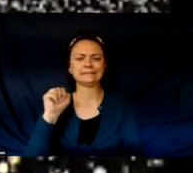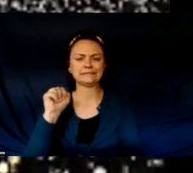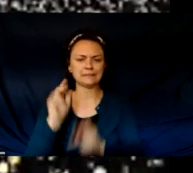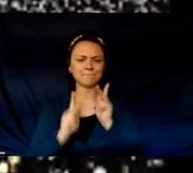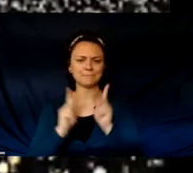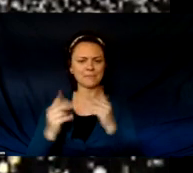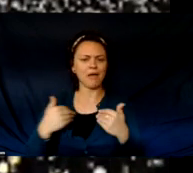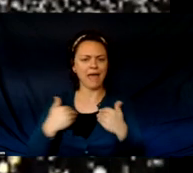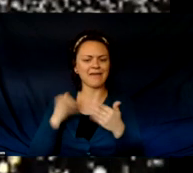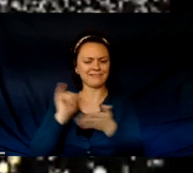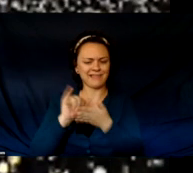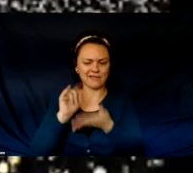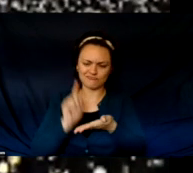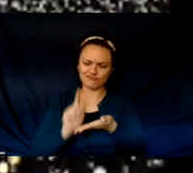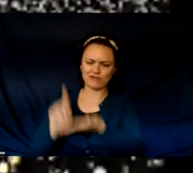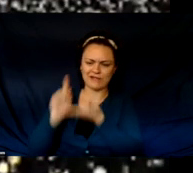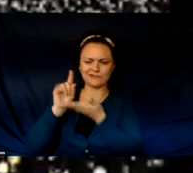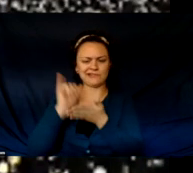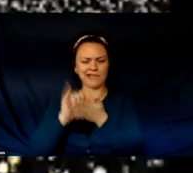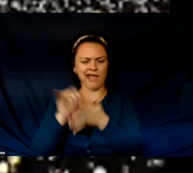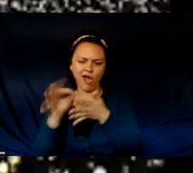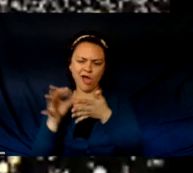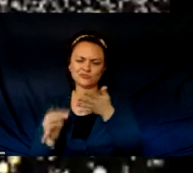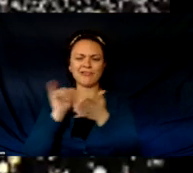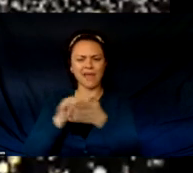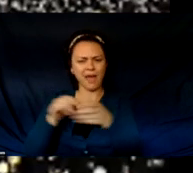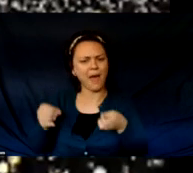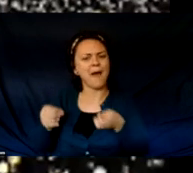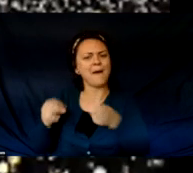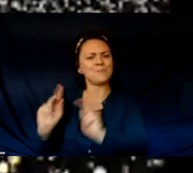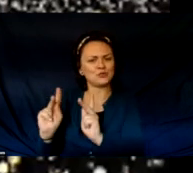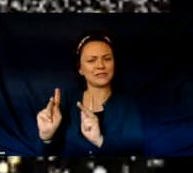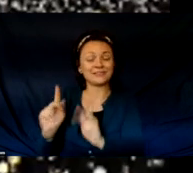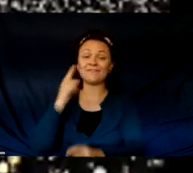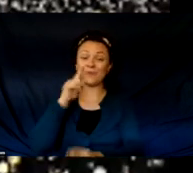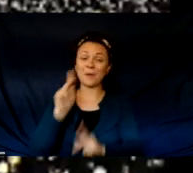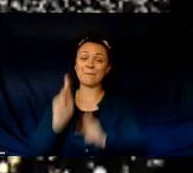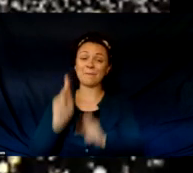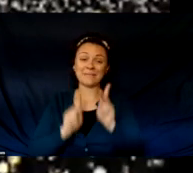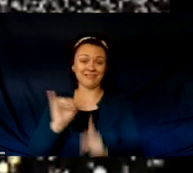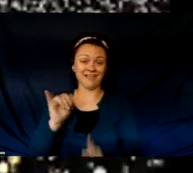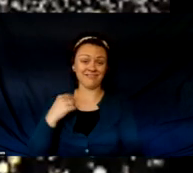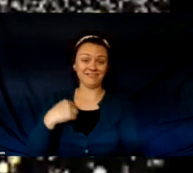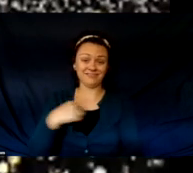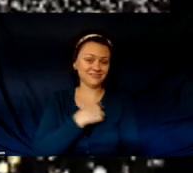For us, a lot of us grew up in systemic poverty.